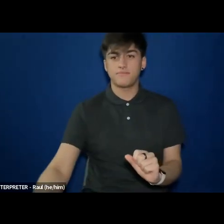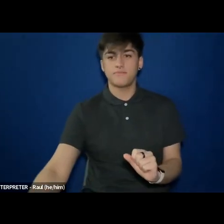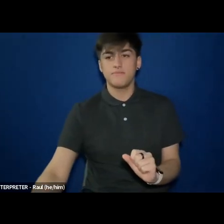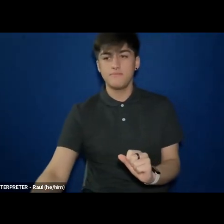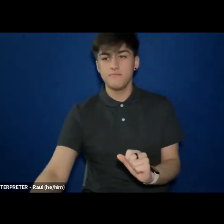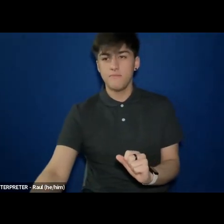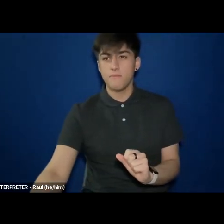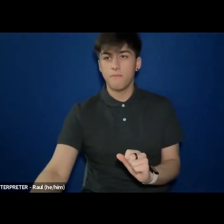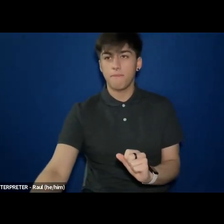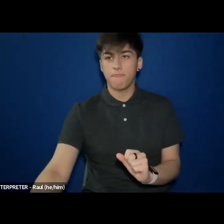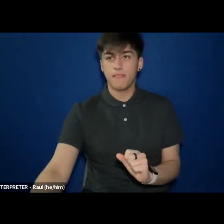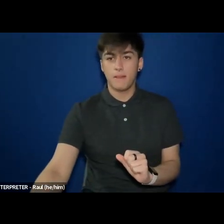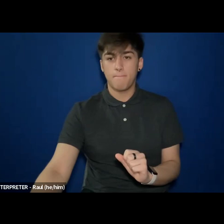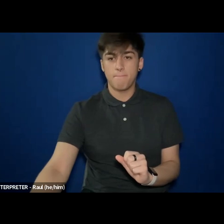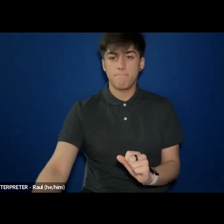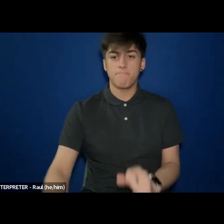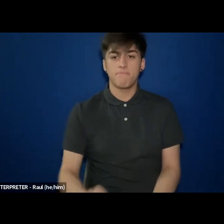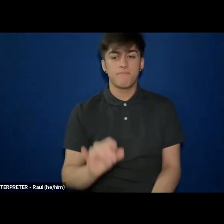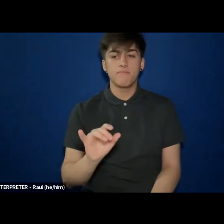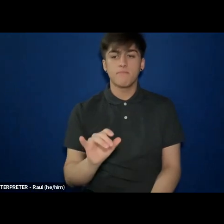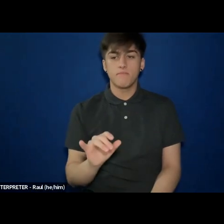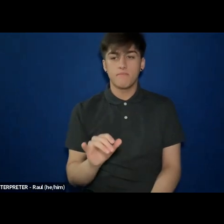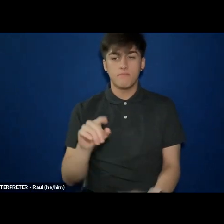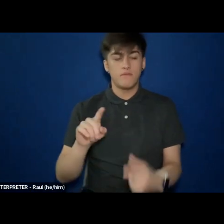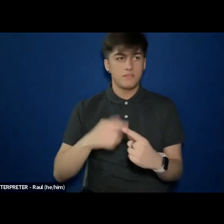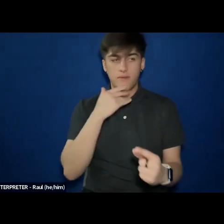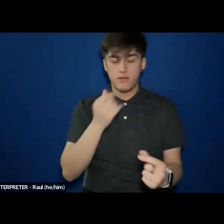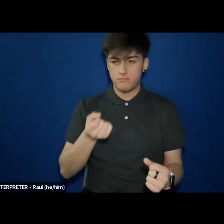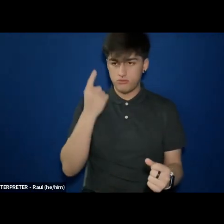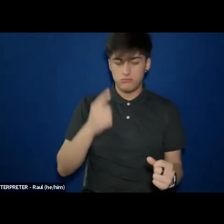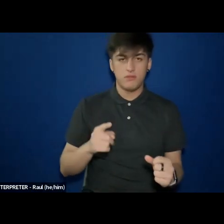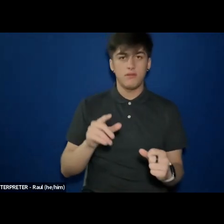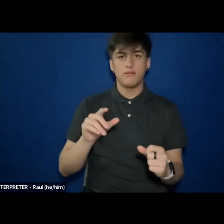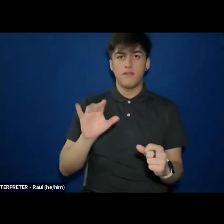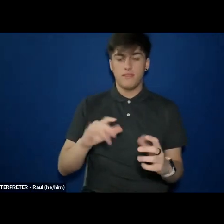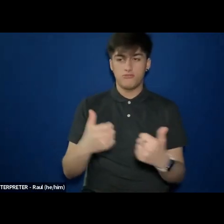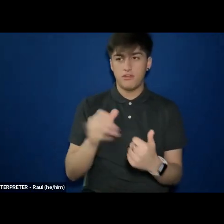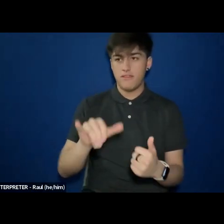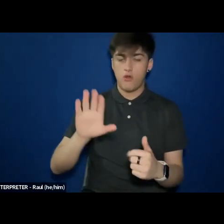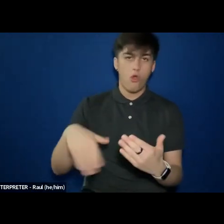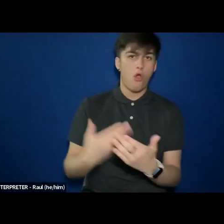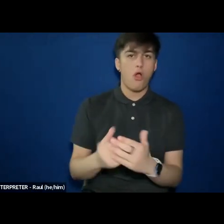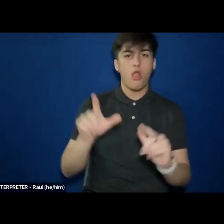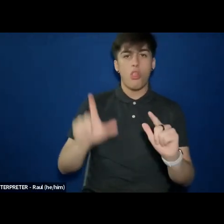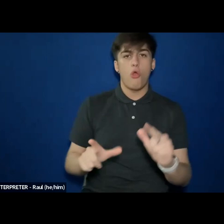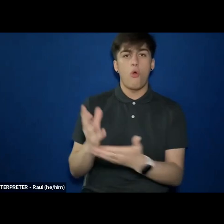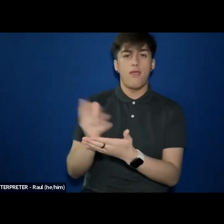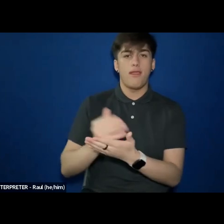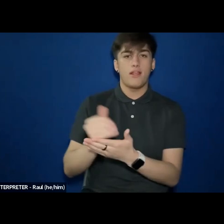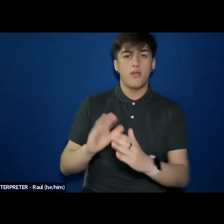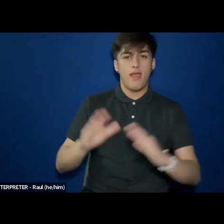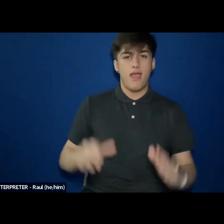low income households face in California and across the nation over the last 15 years,